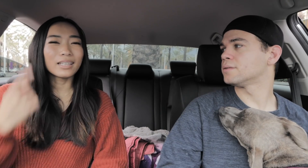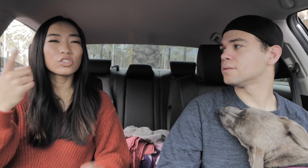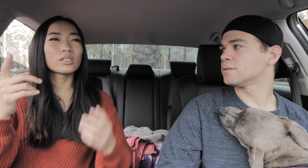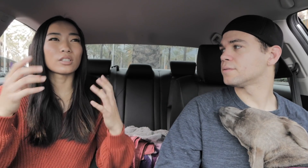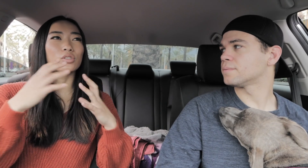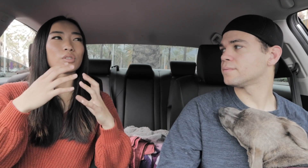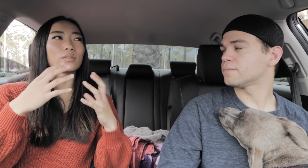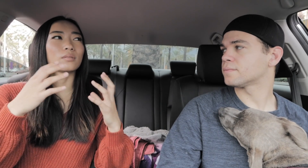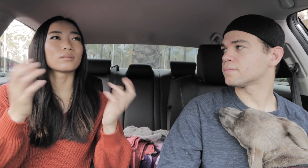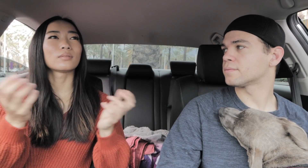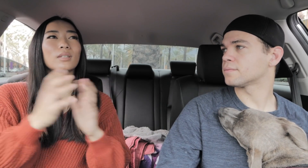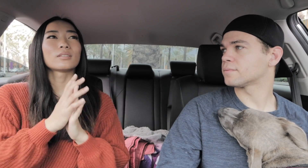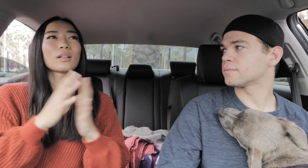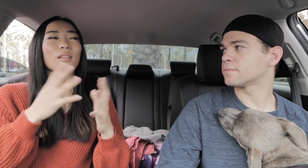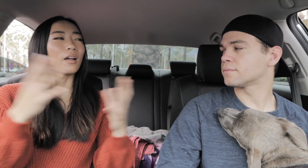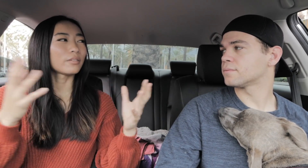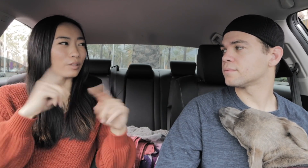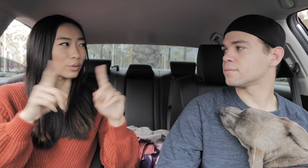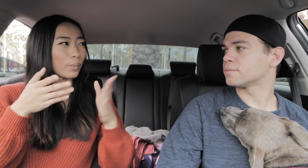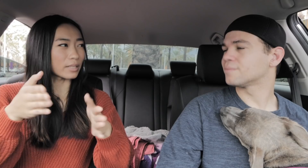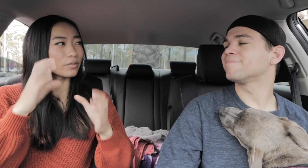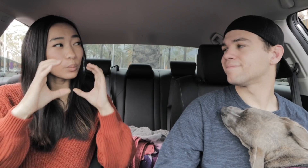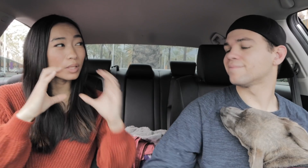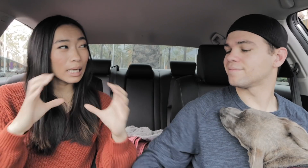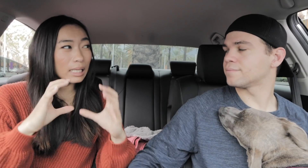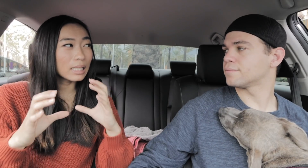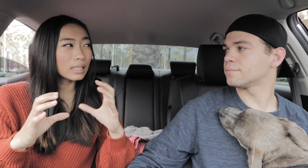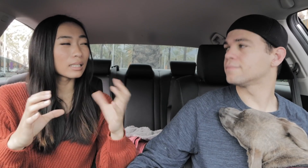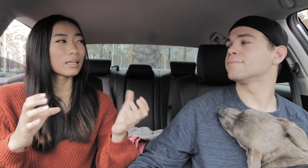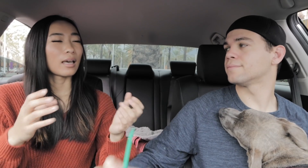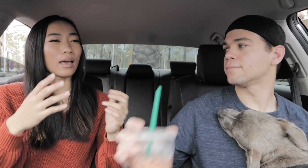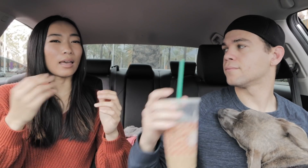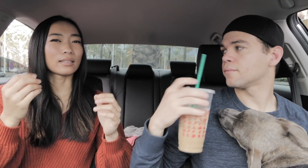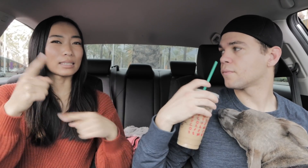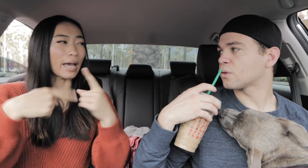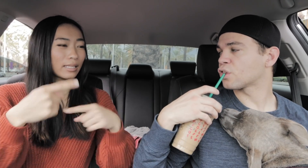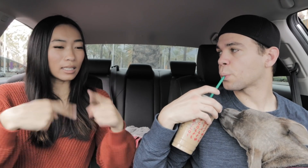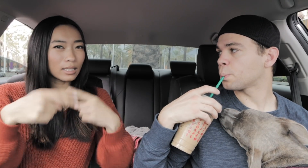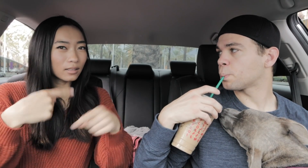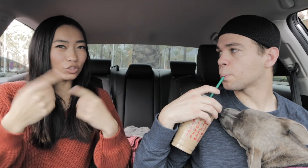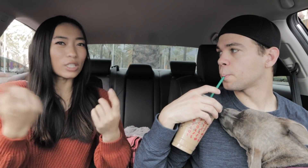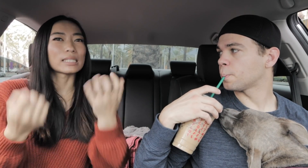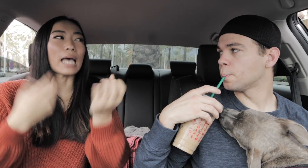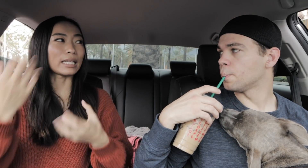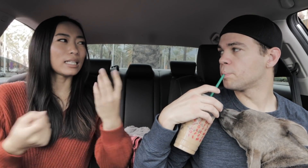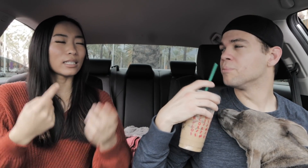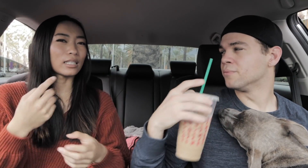I make sure, "Oh, that's what you mean, okay." because there are multiples signs in sign language that have multiple words meaning like for example run Can mean Run (mobile run) sign for me E: run (mobile)